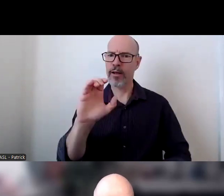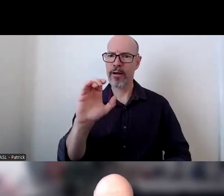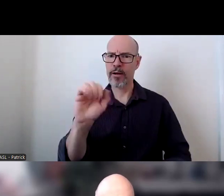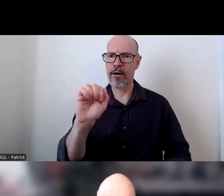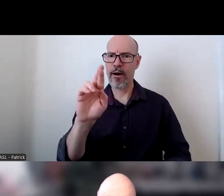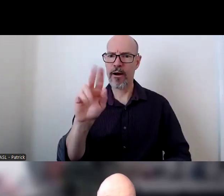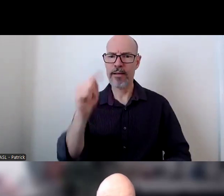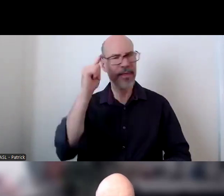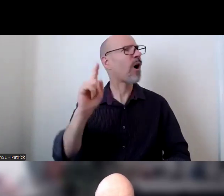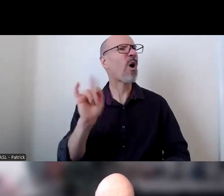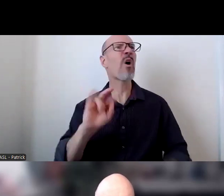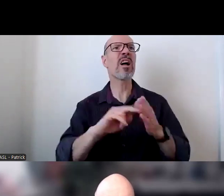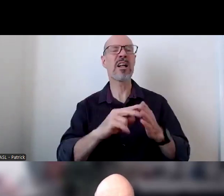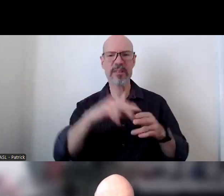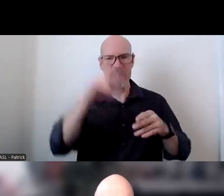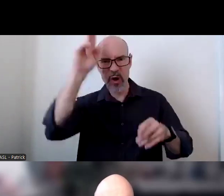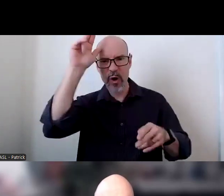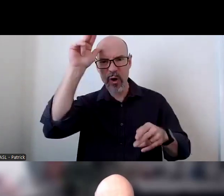things with four wheels on them and a horse in front, and that's